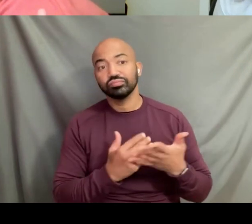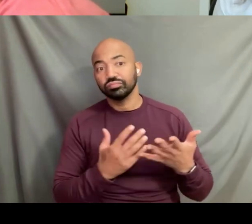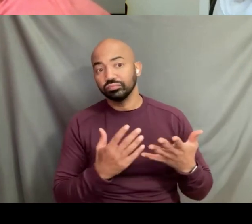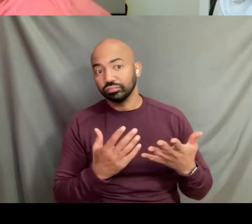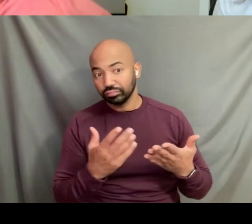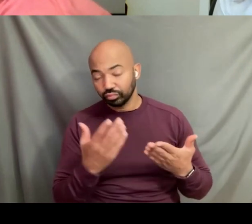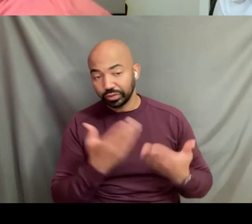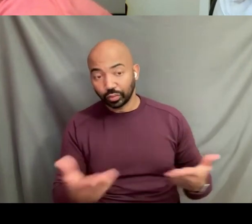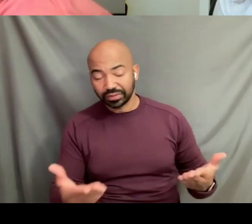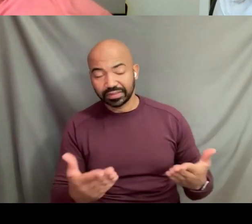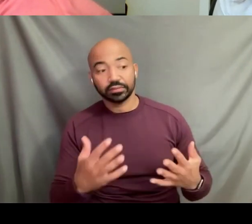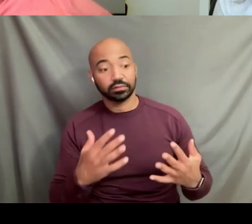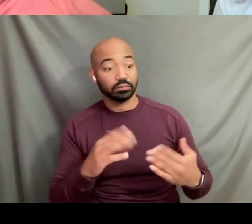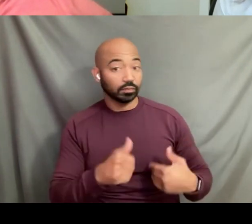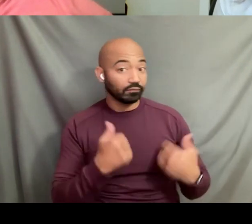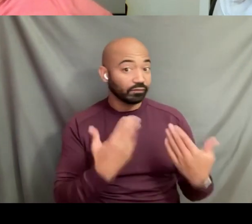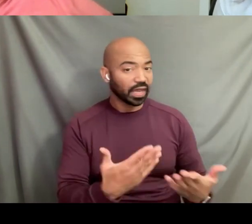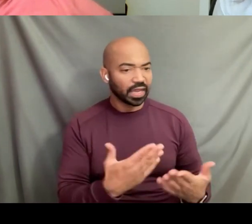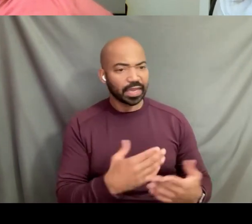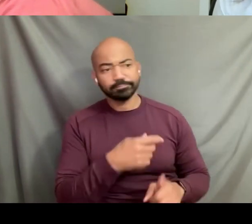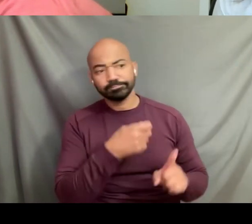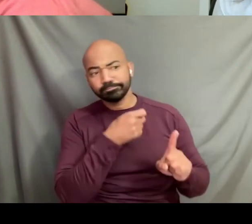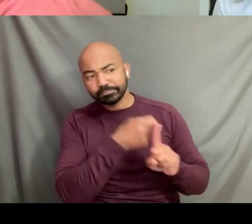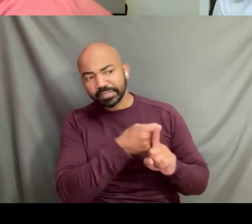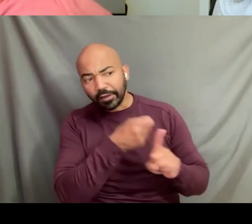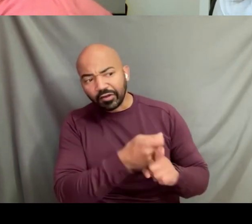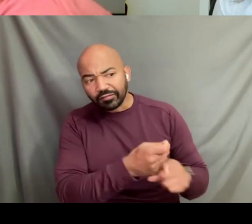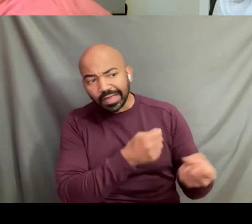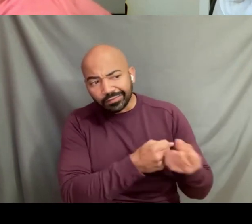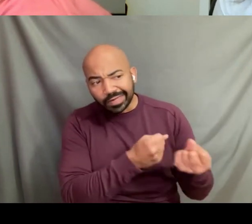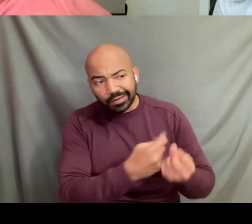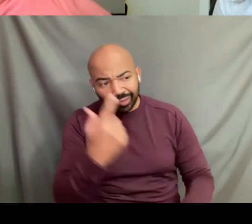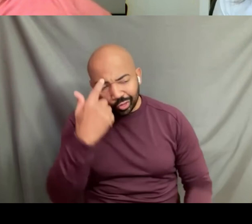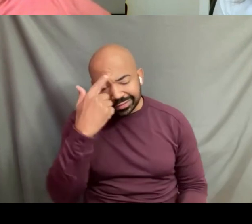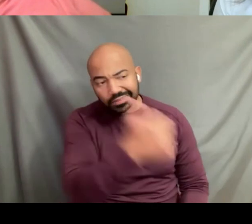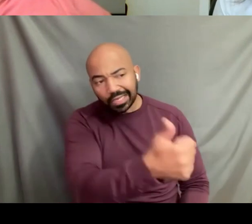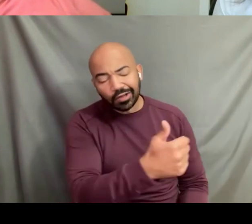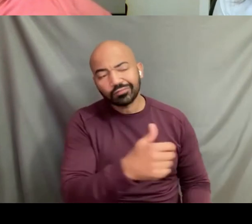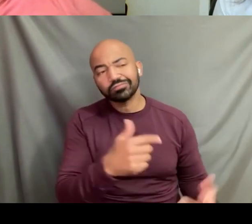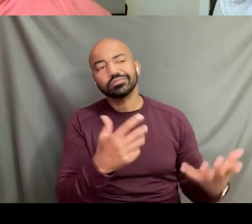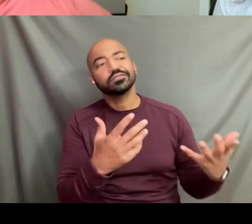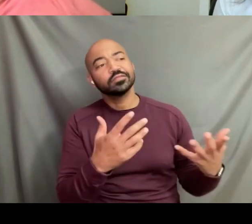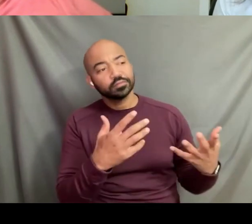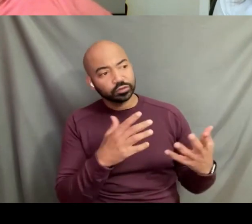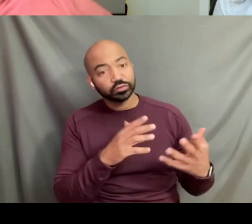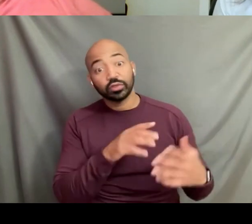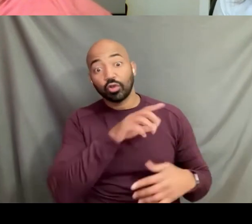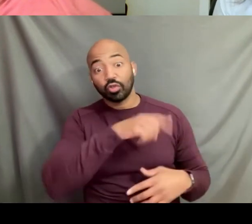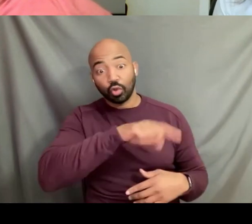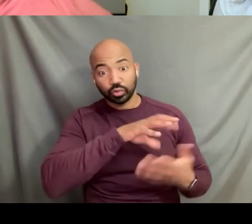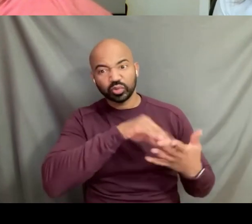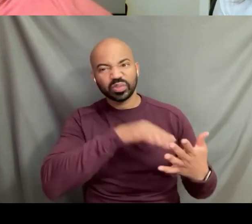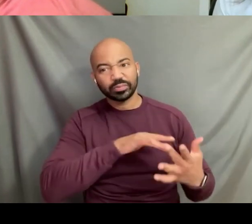encourage them to be self-advocates. We stay in touch with with those students and offer the same